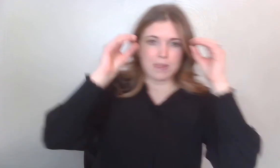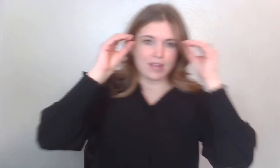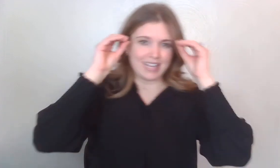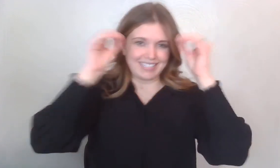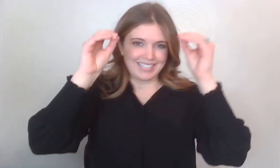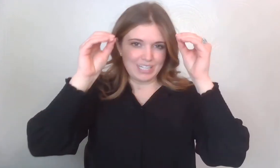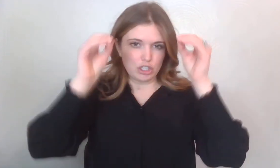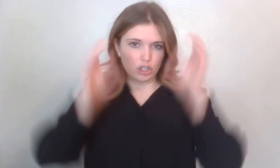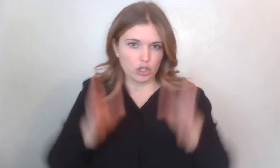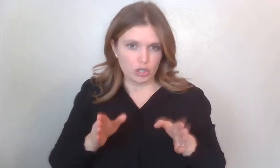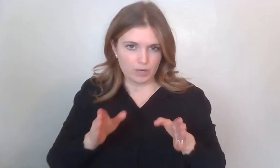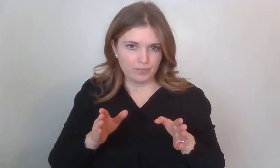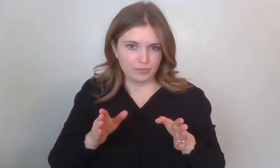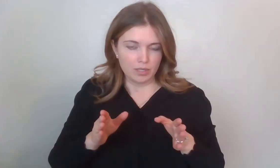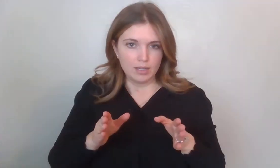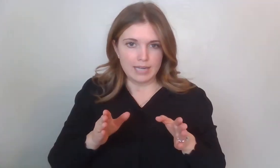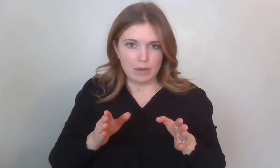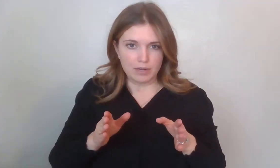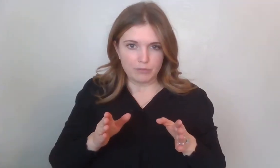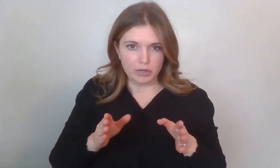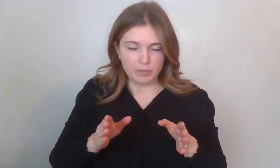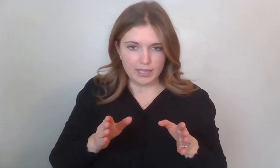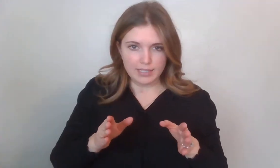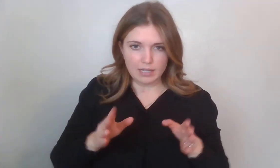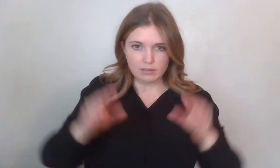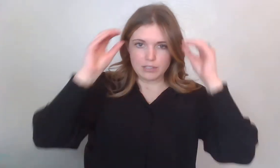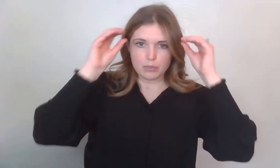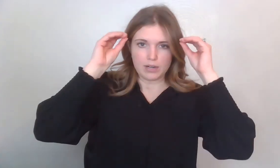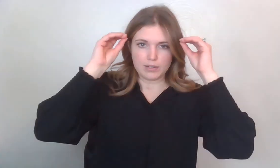and then TEACHER Now, in our formal ASL class we are